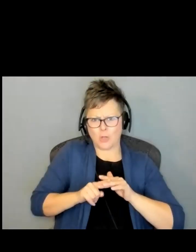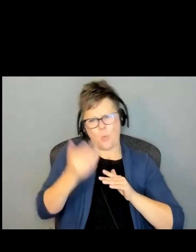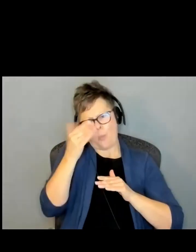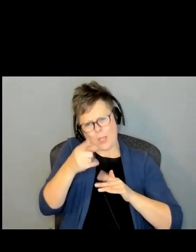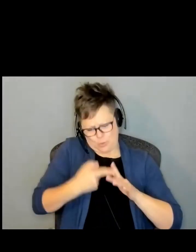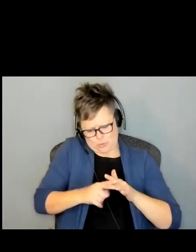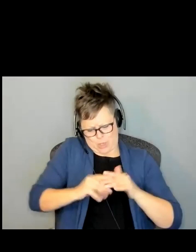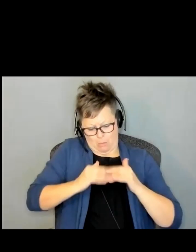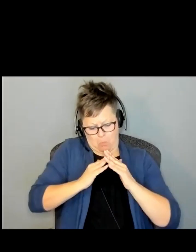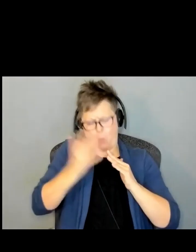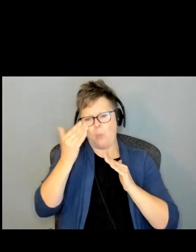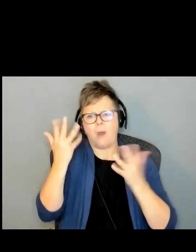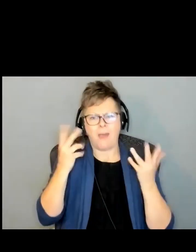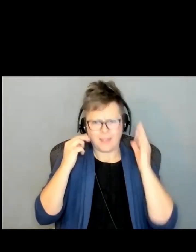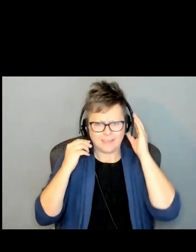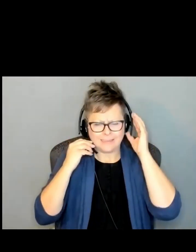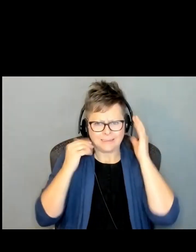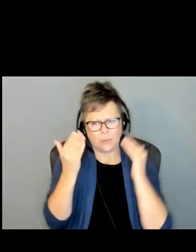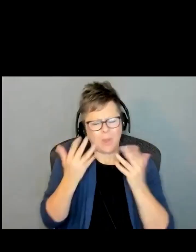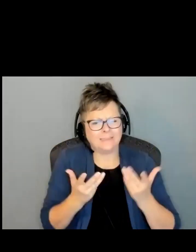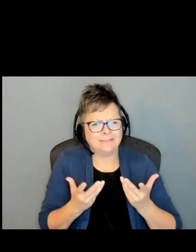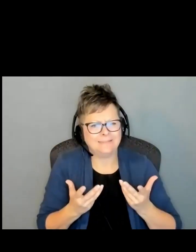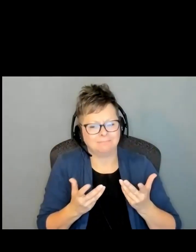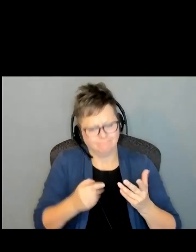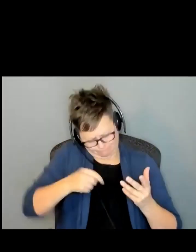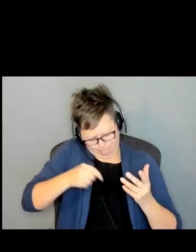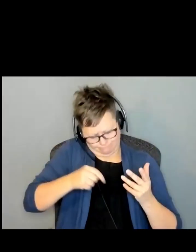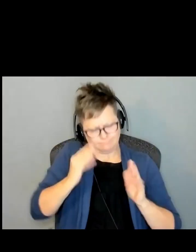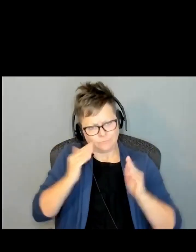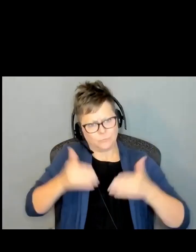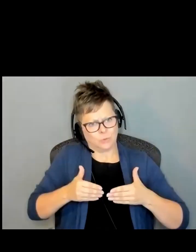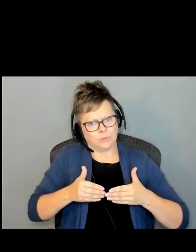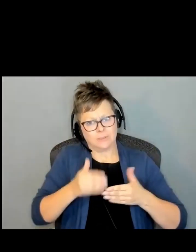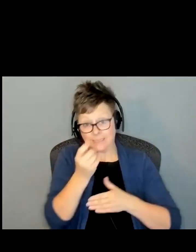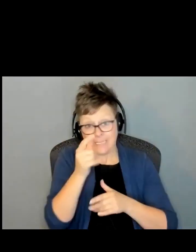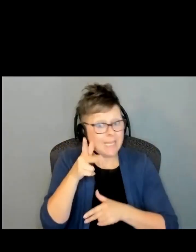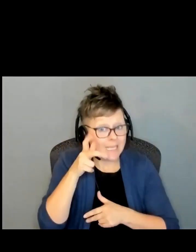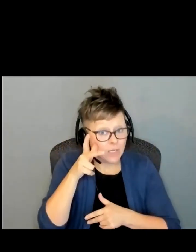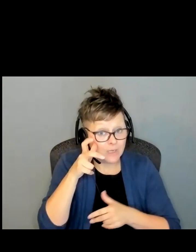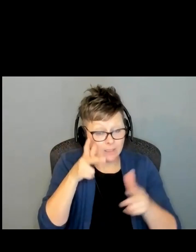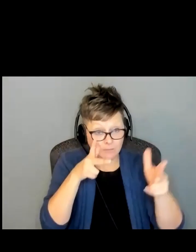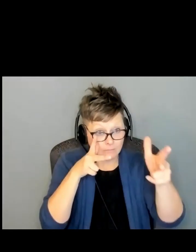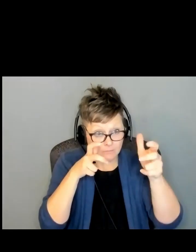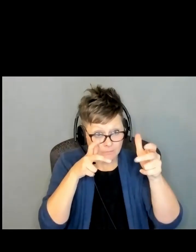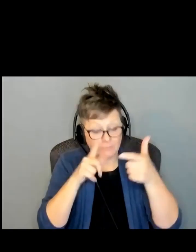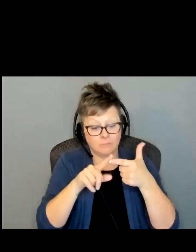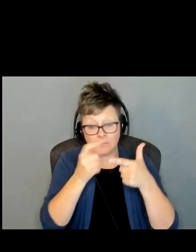of hearing, understanding, and responding to what is needed.